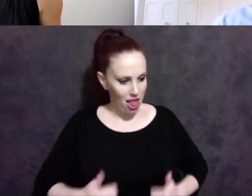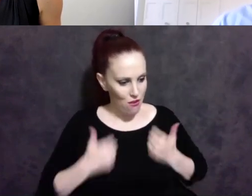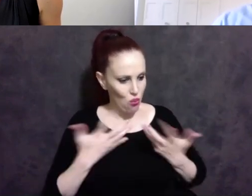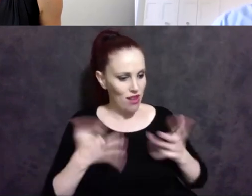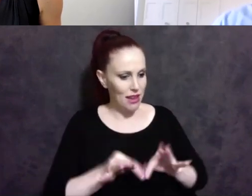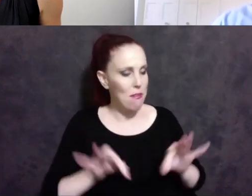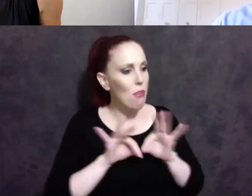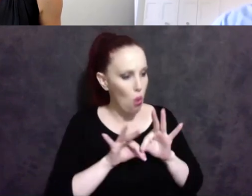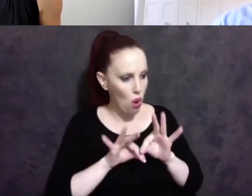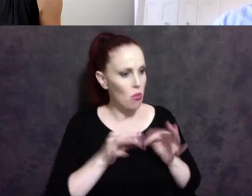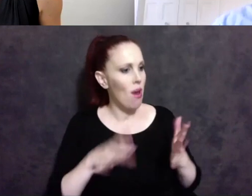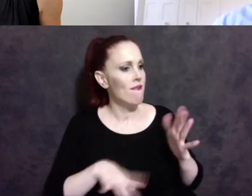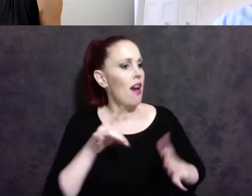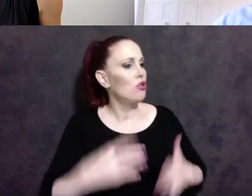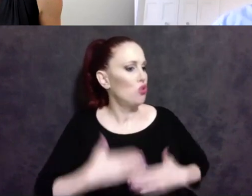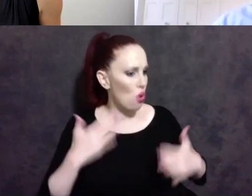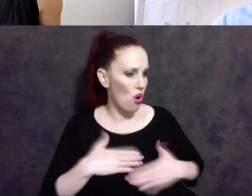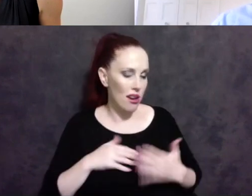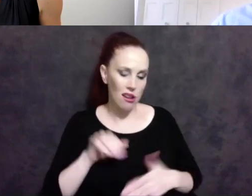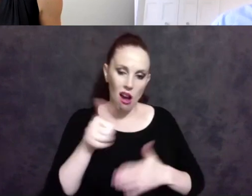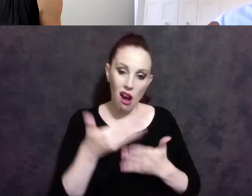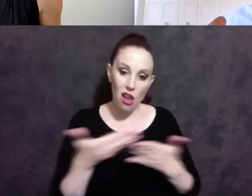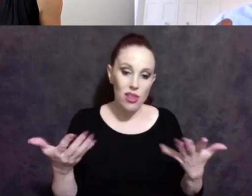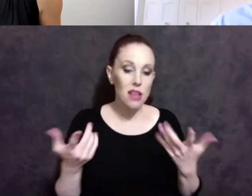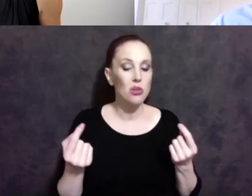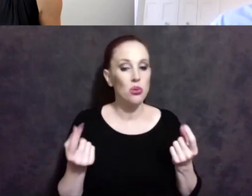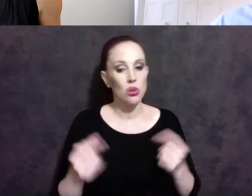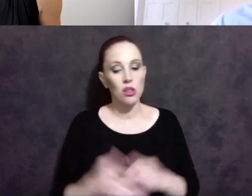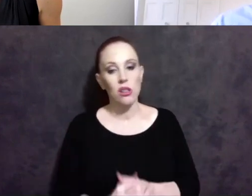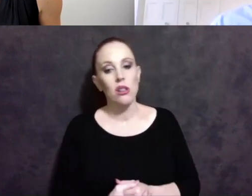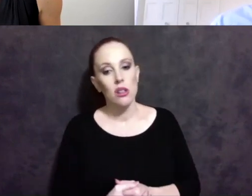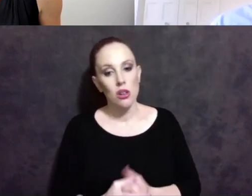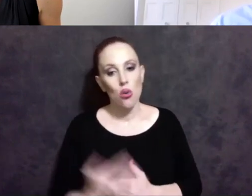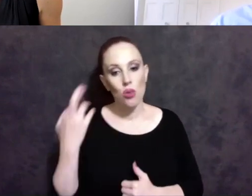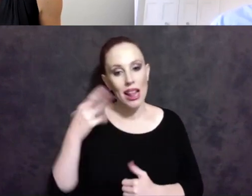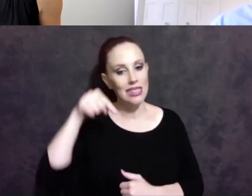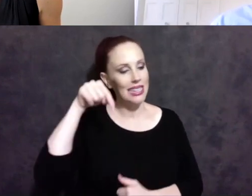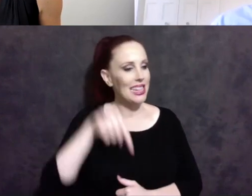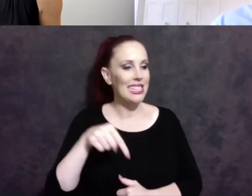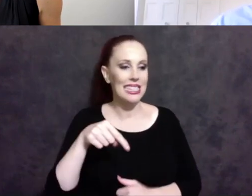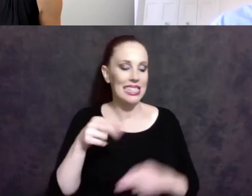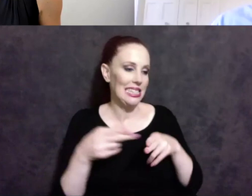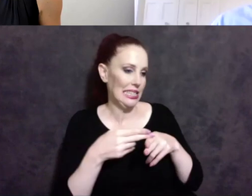The other thing that I would do is realize this is just a season you are in. I think